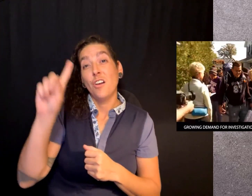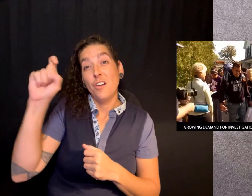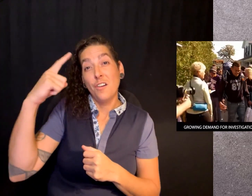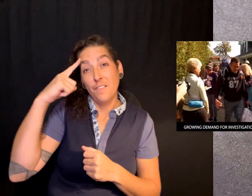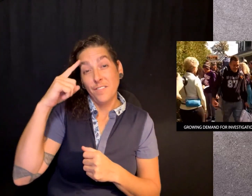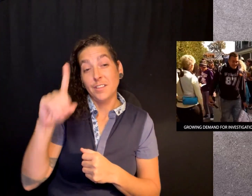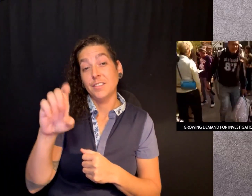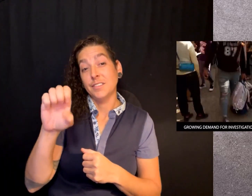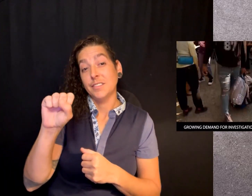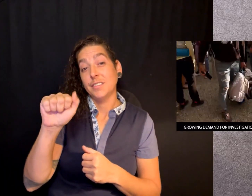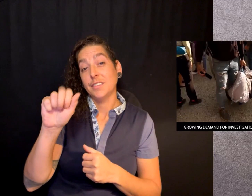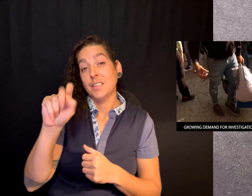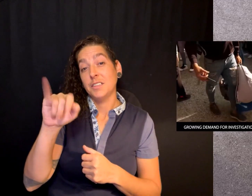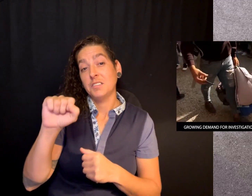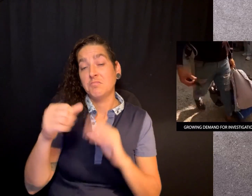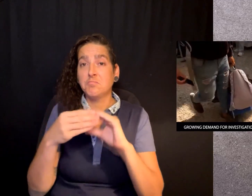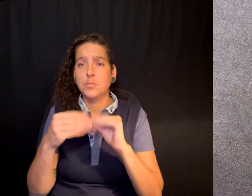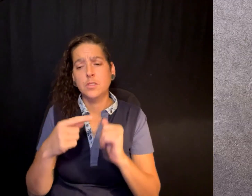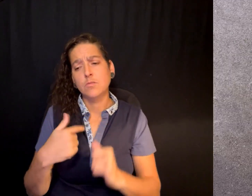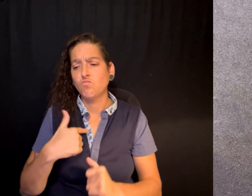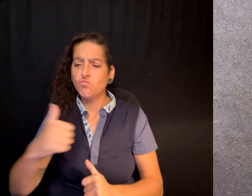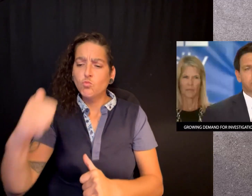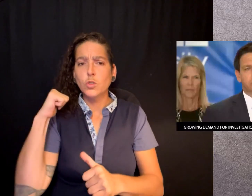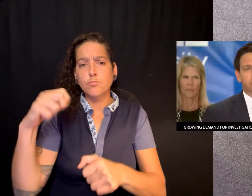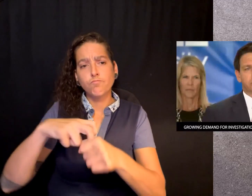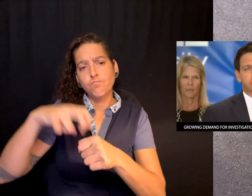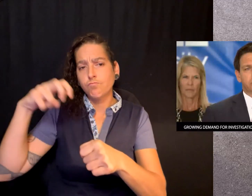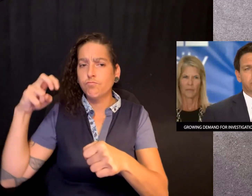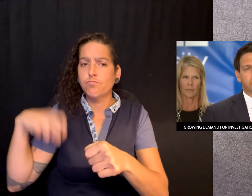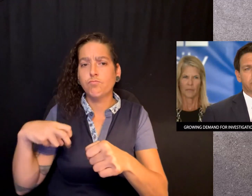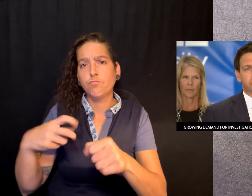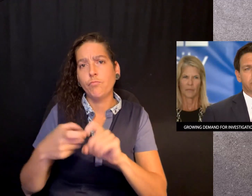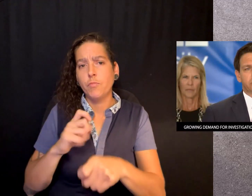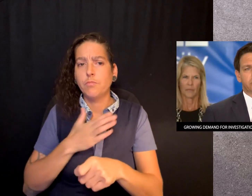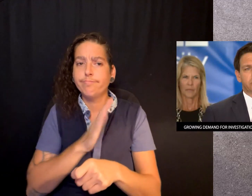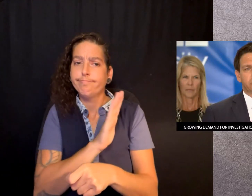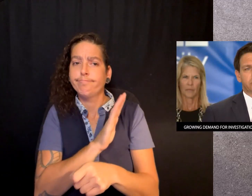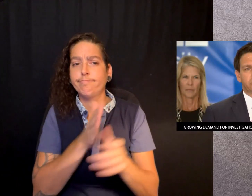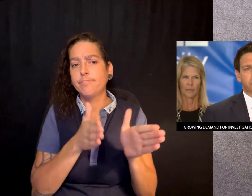Florida Governor Ron DeSantis says he is not backing down from his plan to bring attention